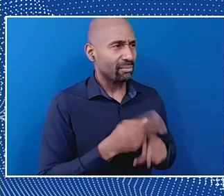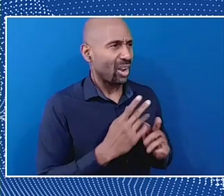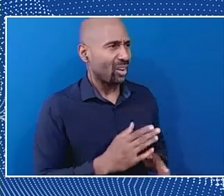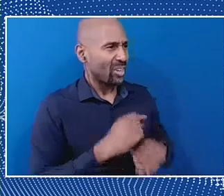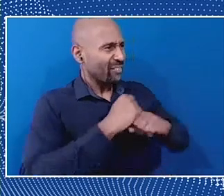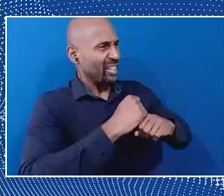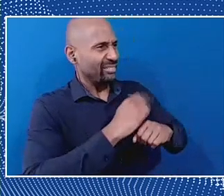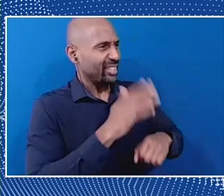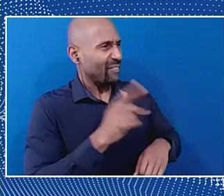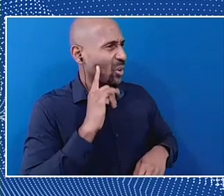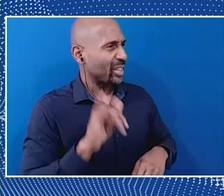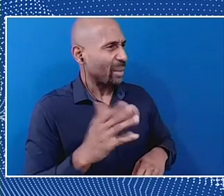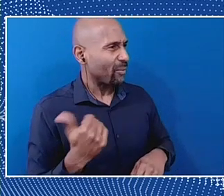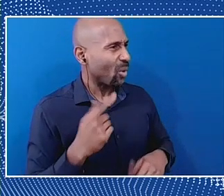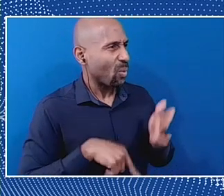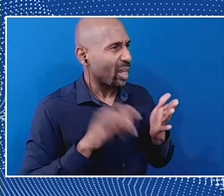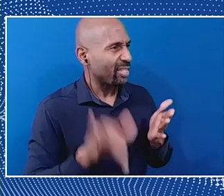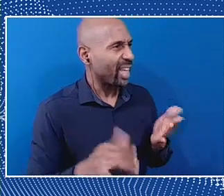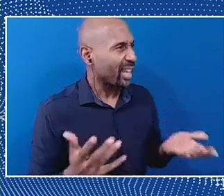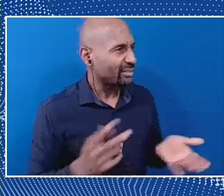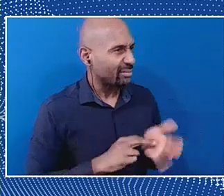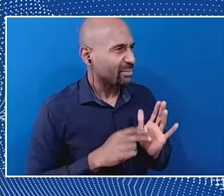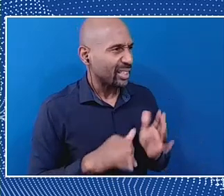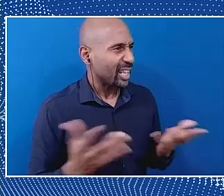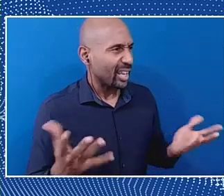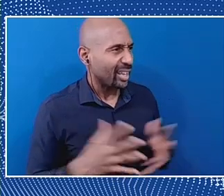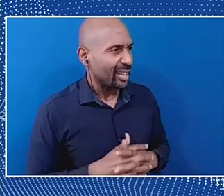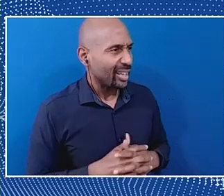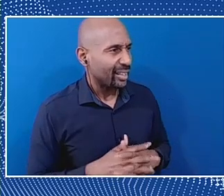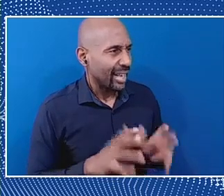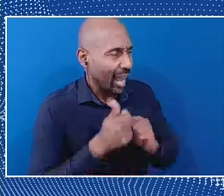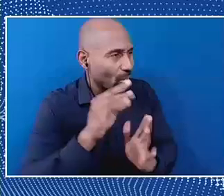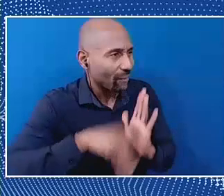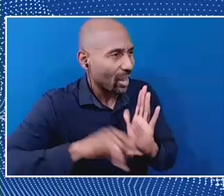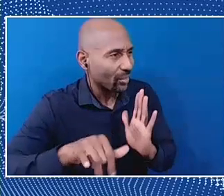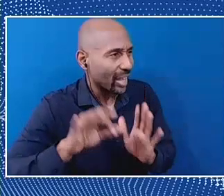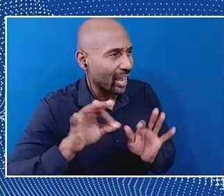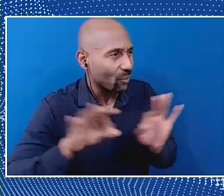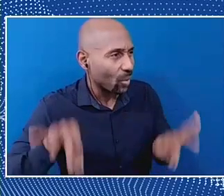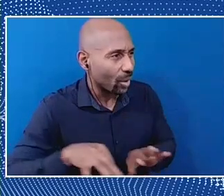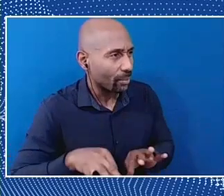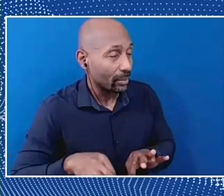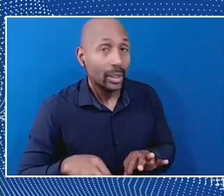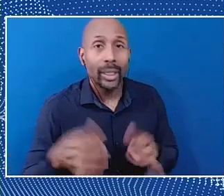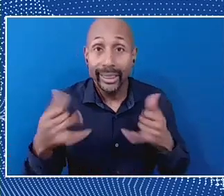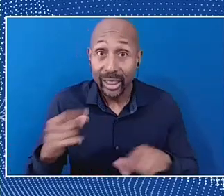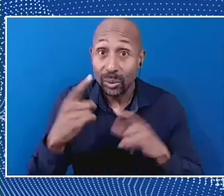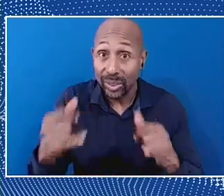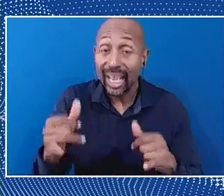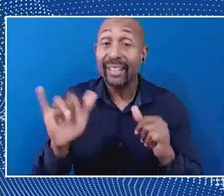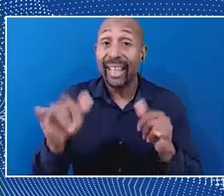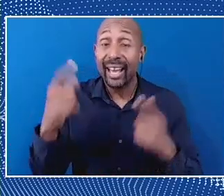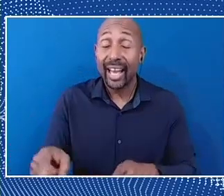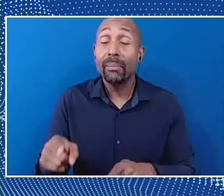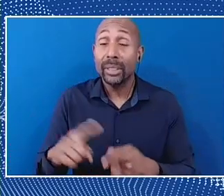how to file the form and yeah, so I just see it as a huge roadblock.